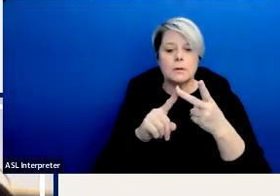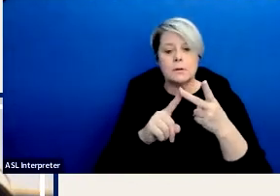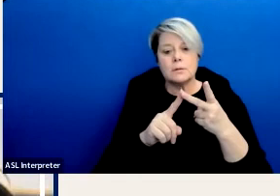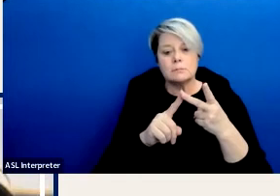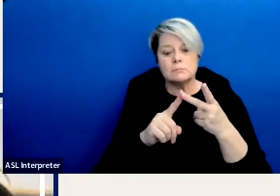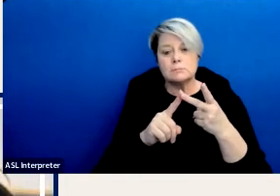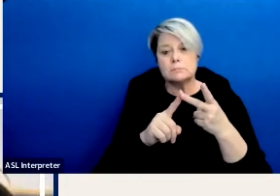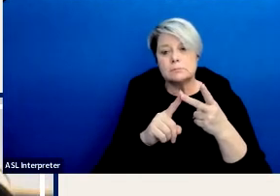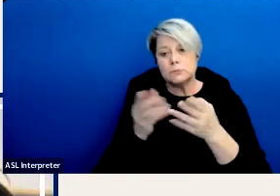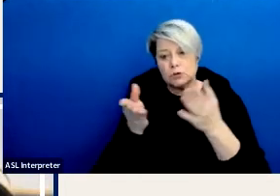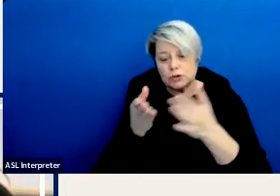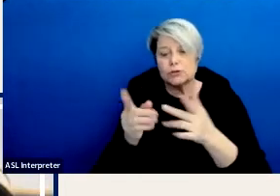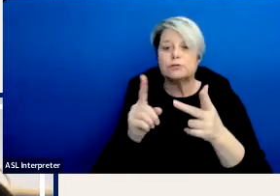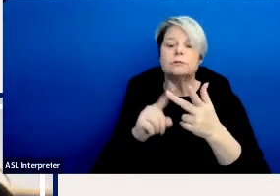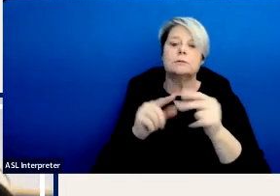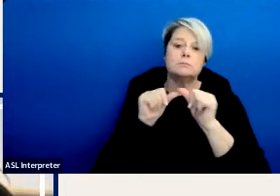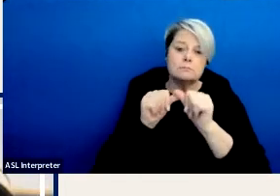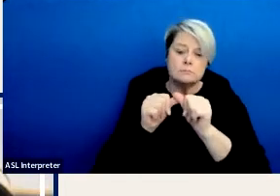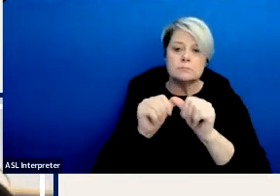of America's rural areas. So topicses even clude